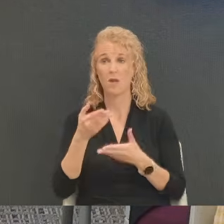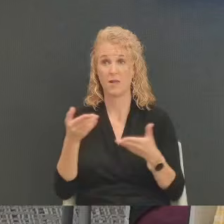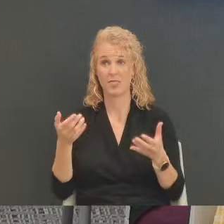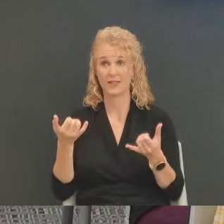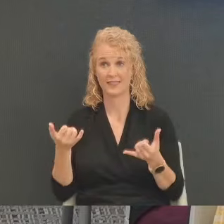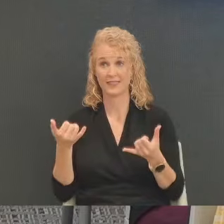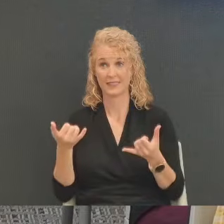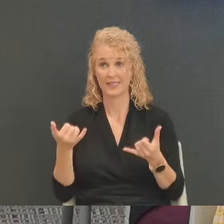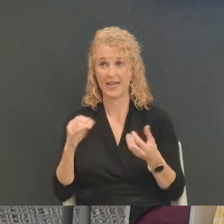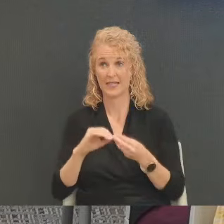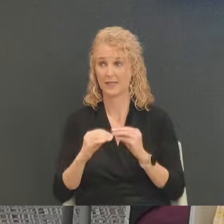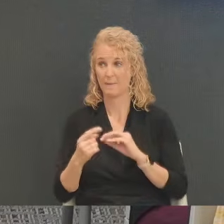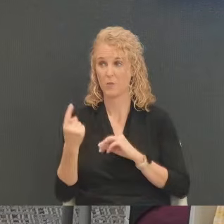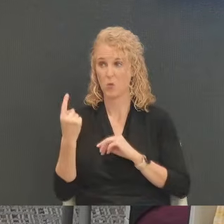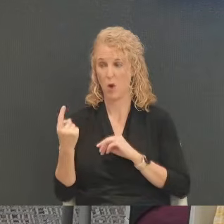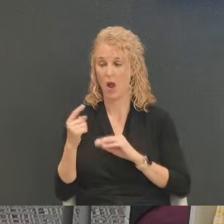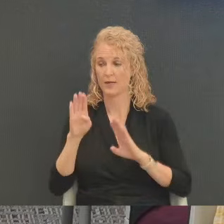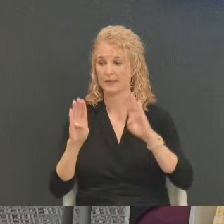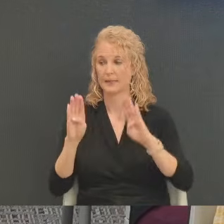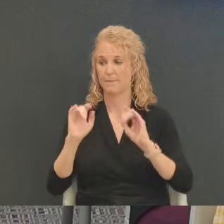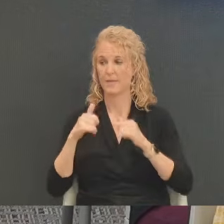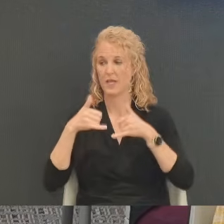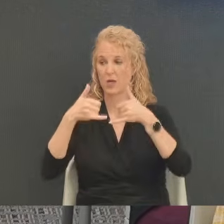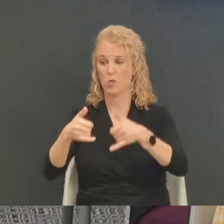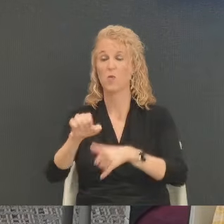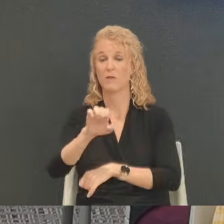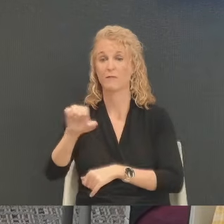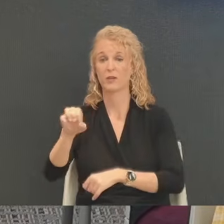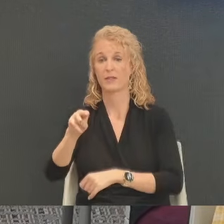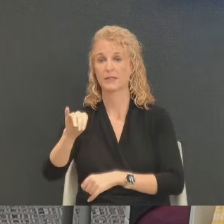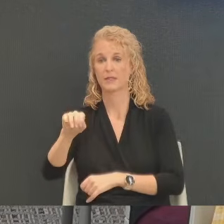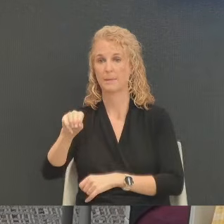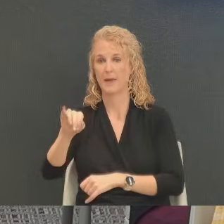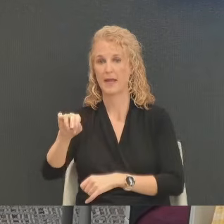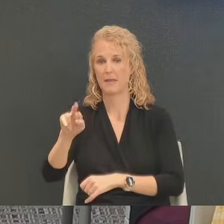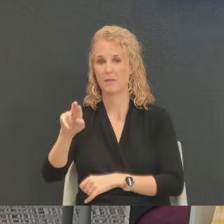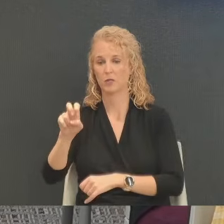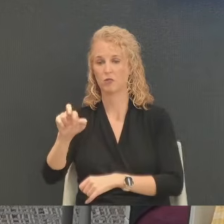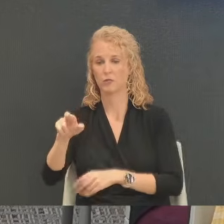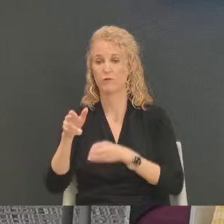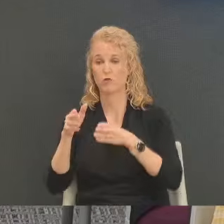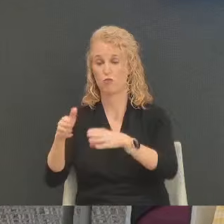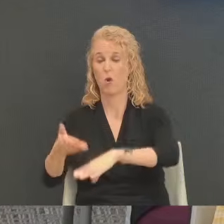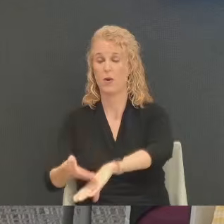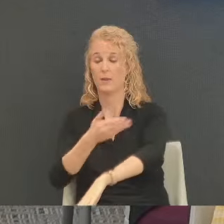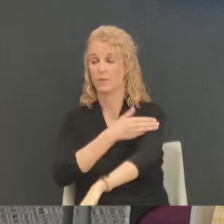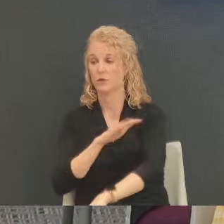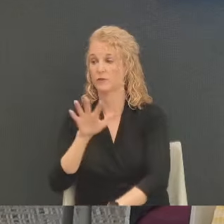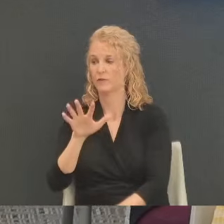item number one is a bid award for the East Miami River Road Improvements project 502305 in Colerain